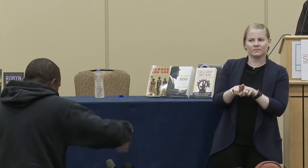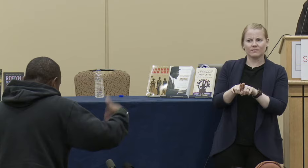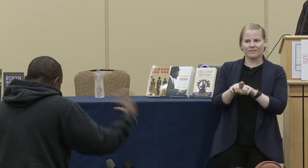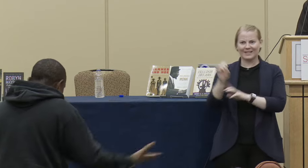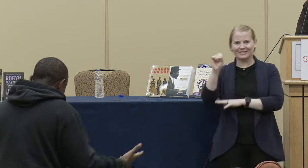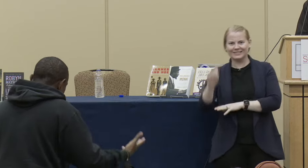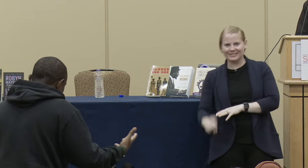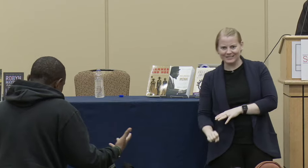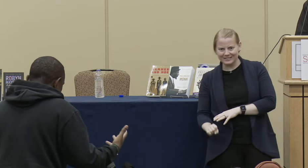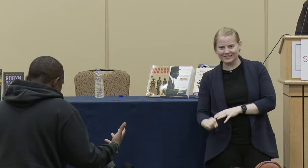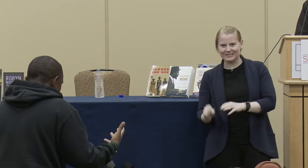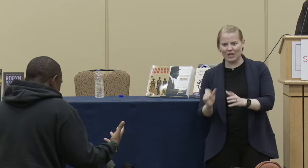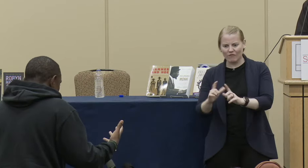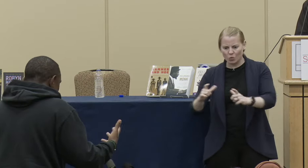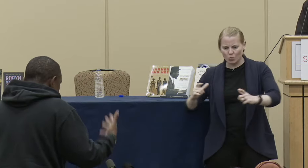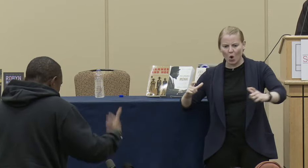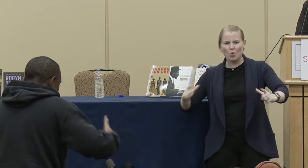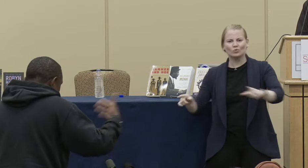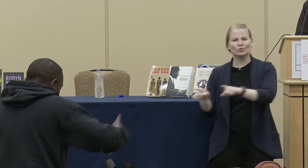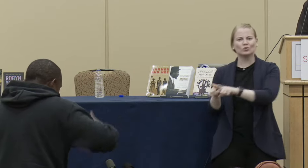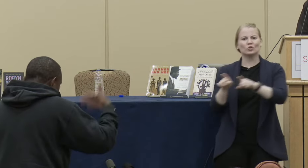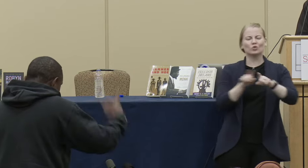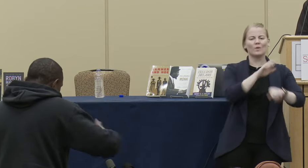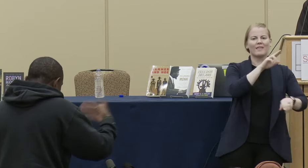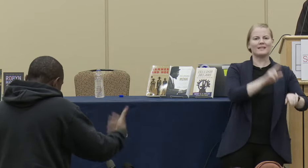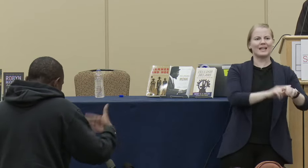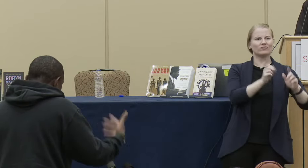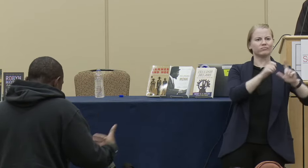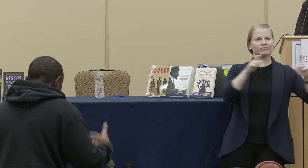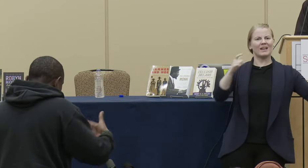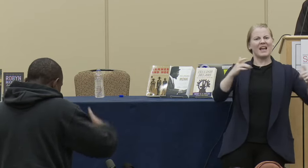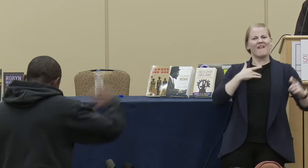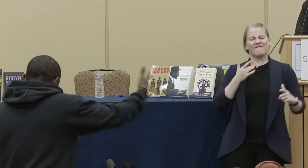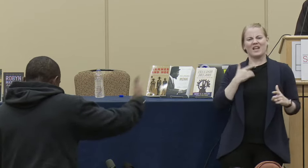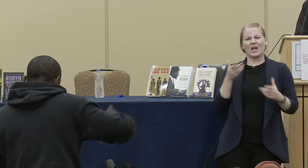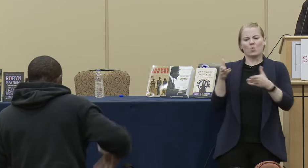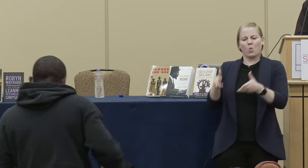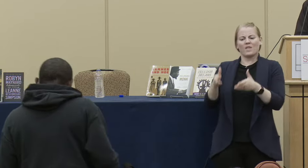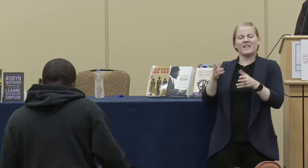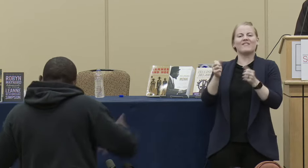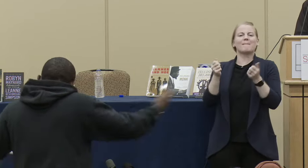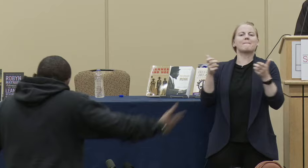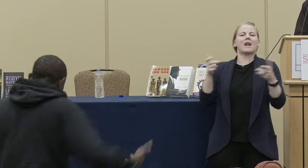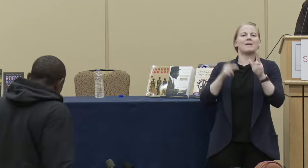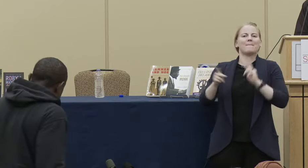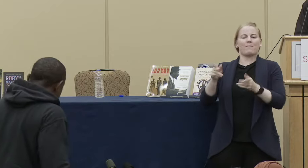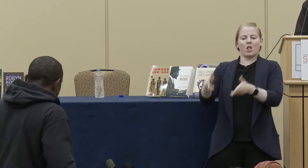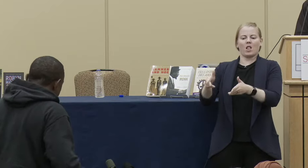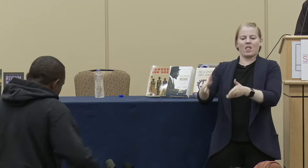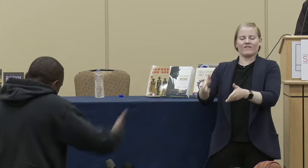Until we respect the south, and also until we understand as the south grows, so does the nation, I feel like we're